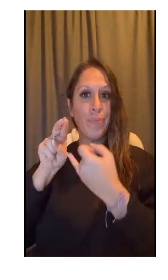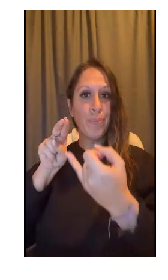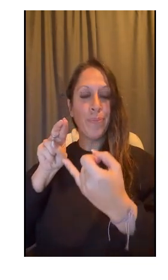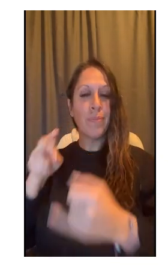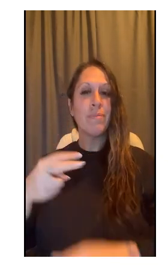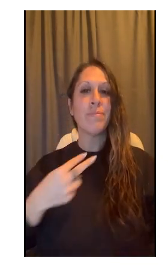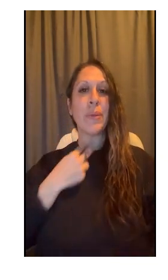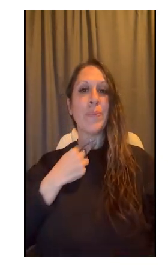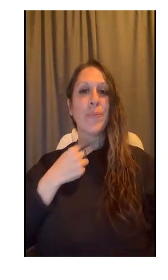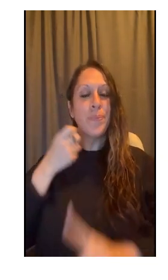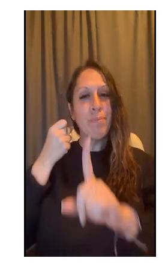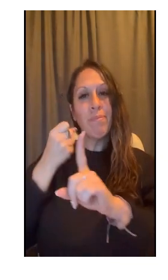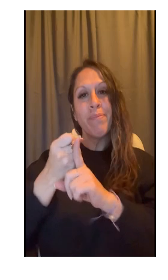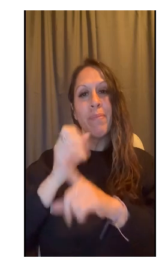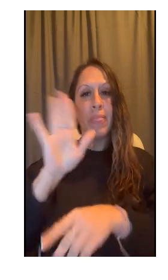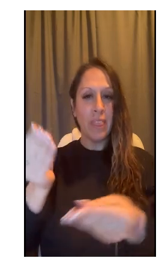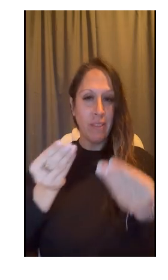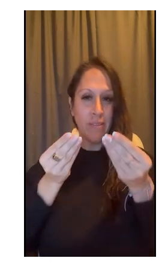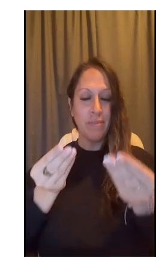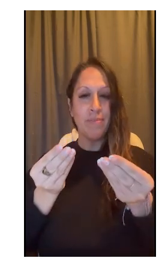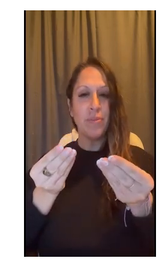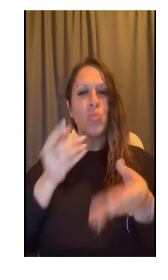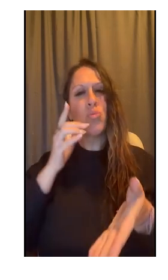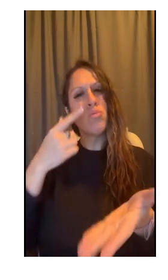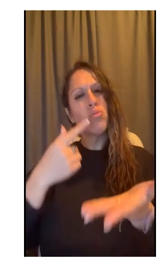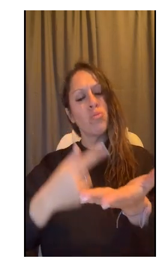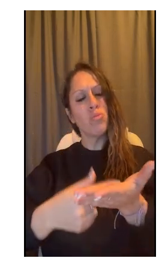what is tongue tie and what we do About it here if we need to.